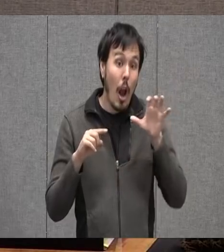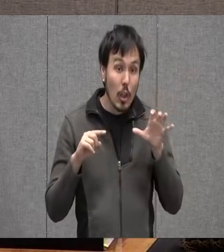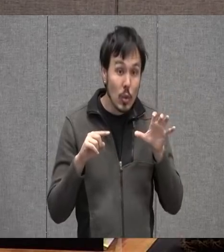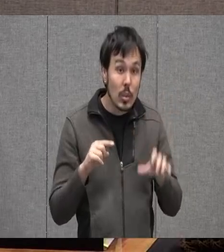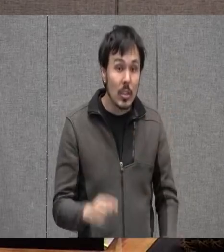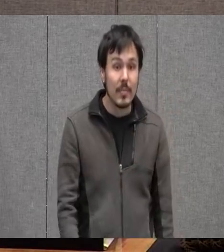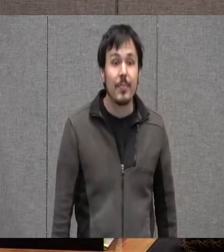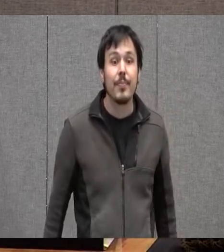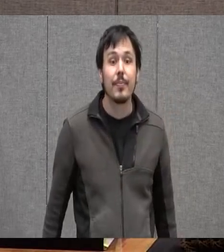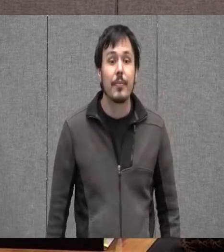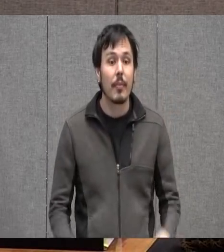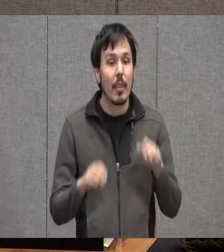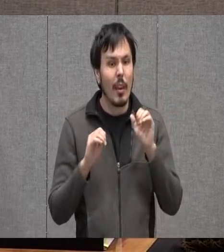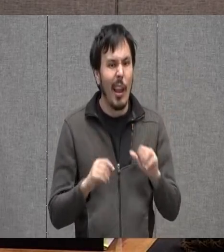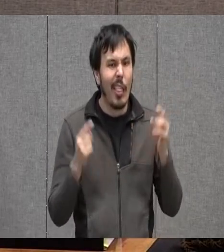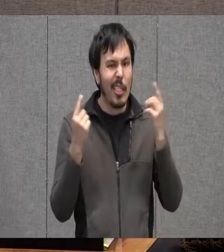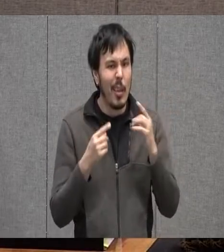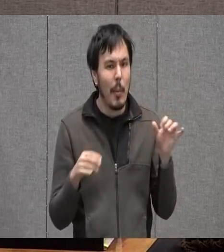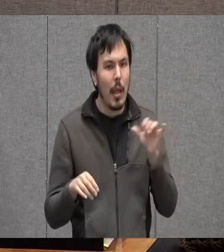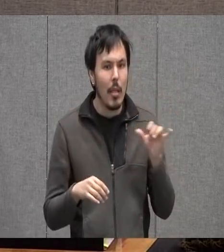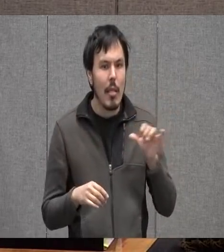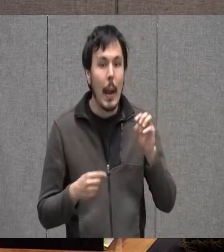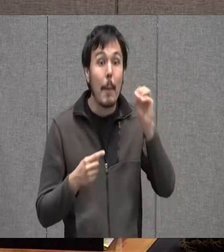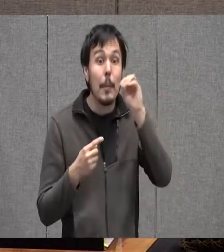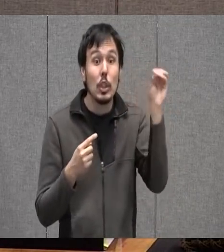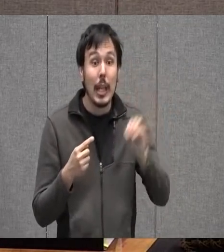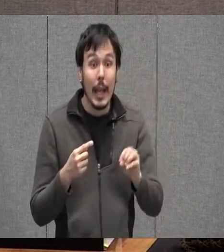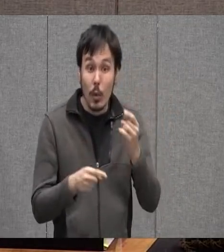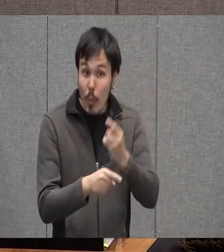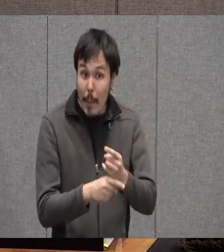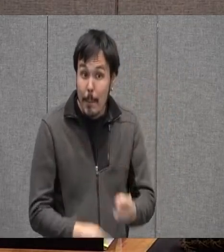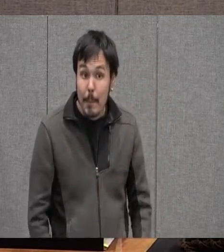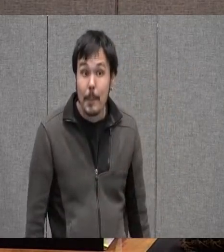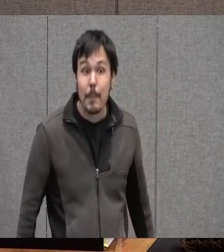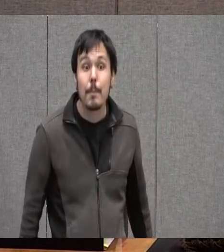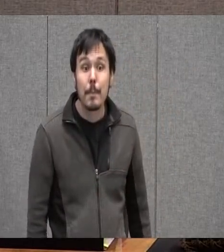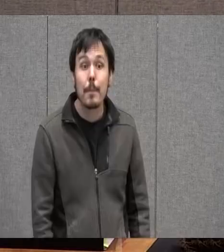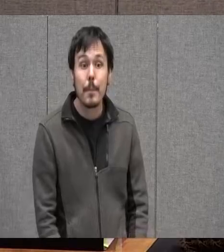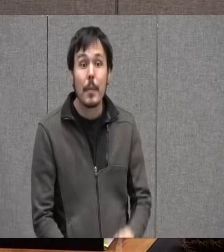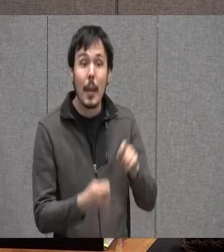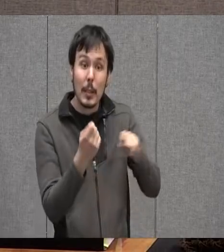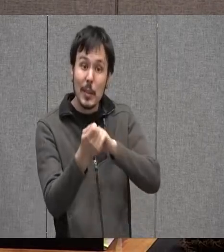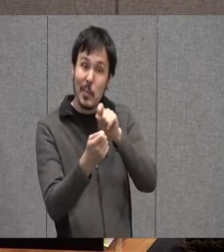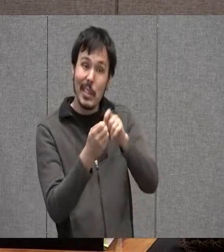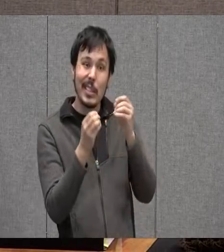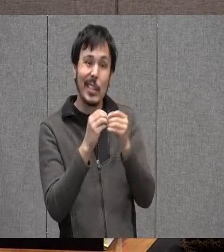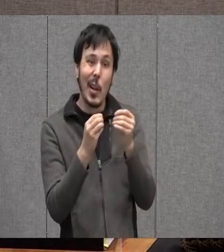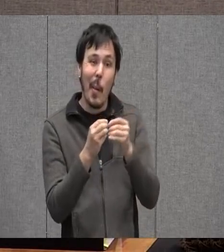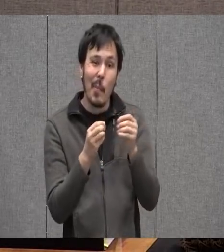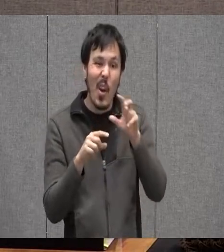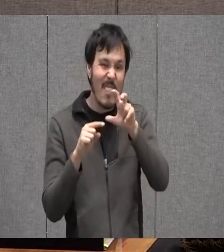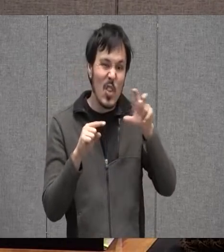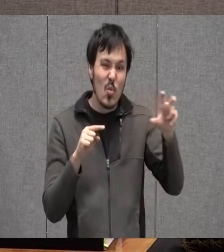We could think about it as a percent, right? A certain number of units out of a hundred.